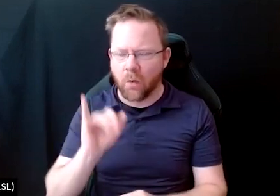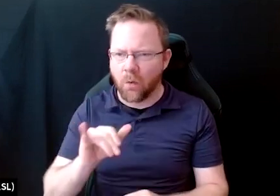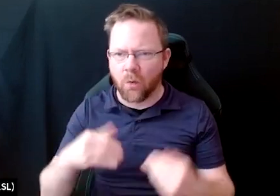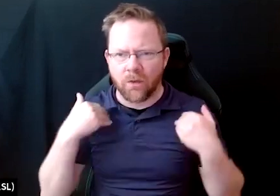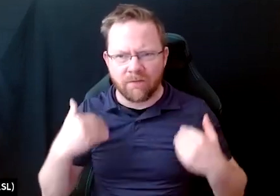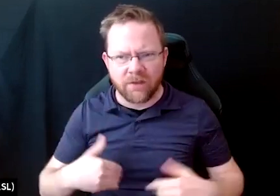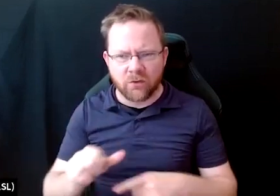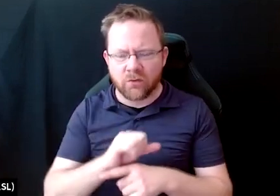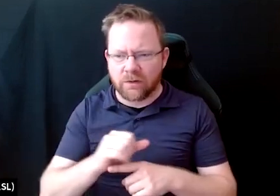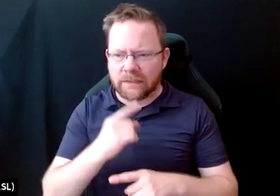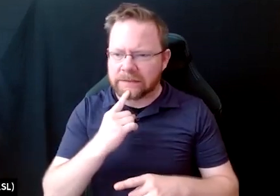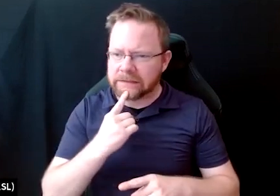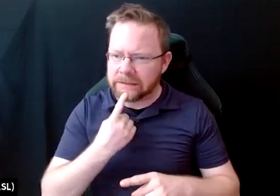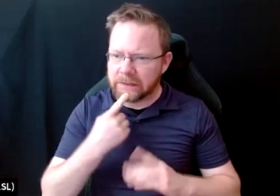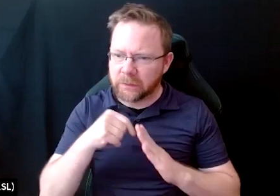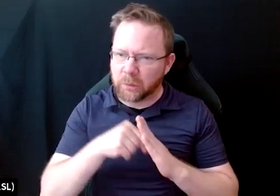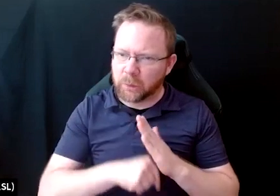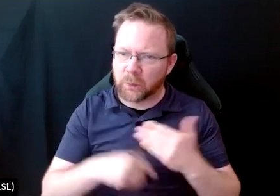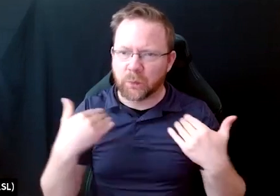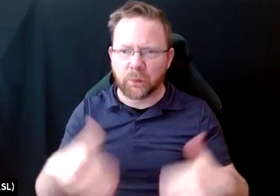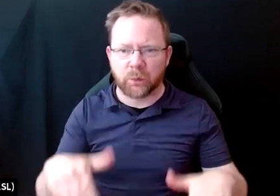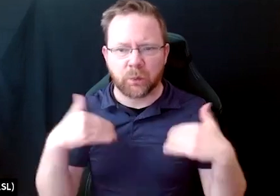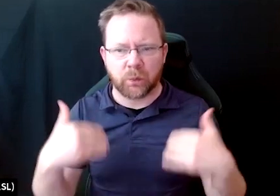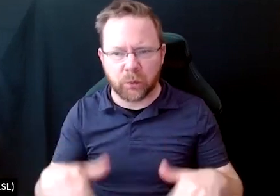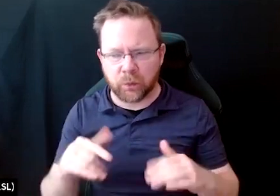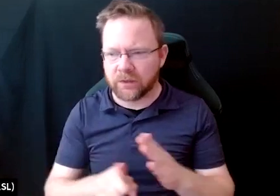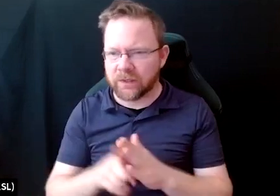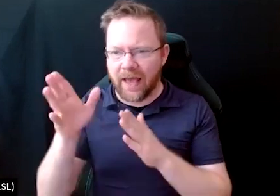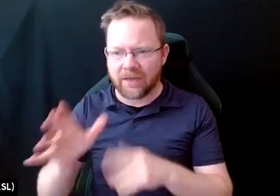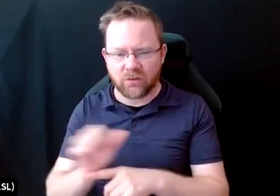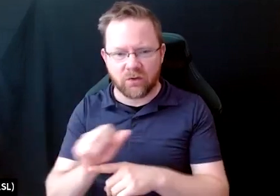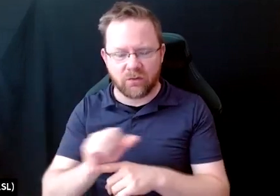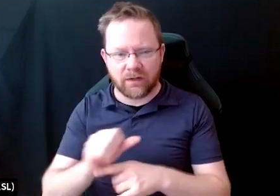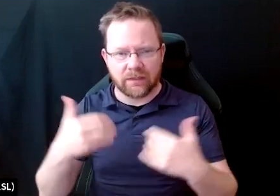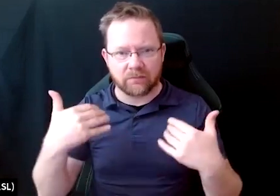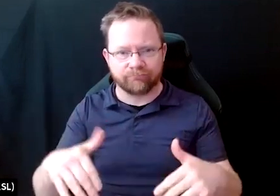that the astronaut [?] go through during their first year and subsequently.